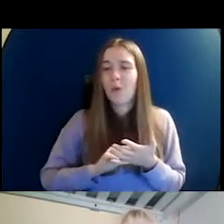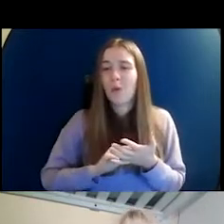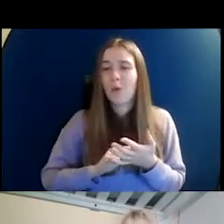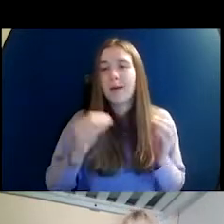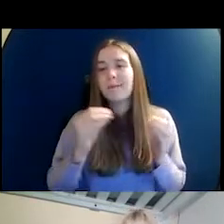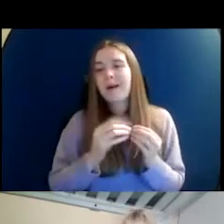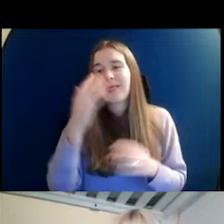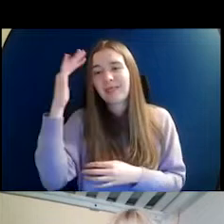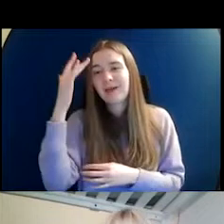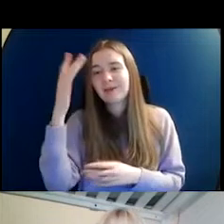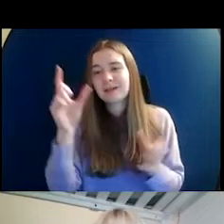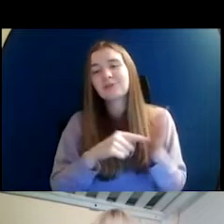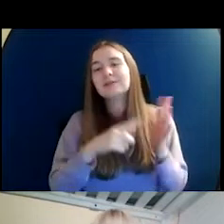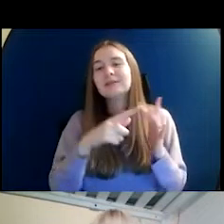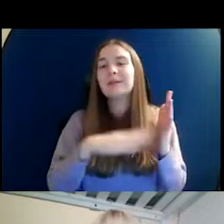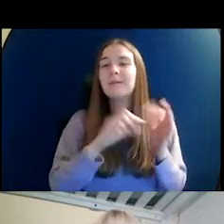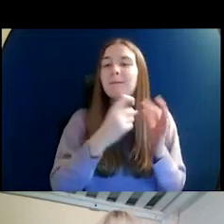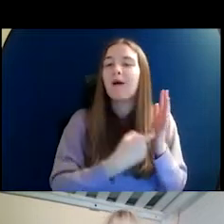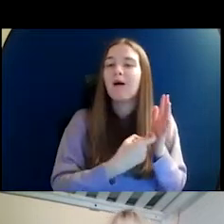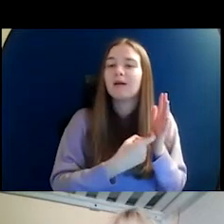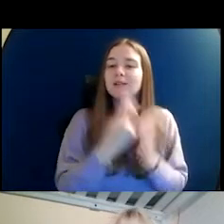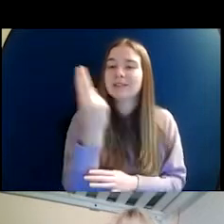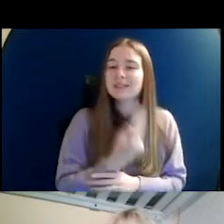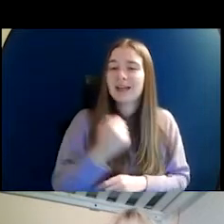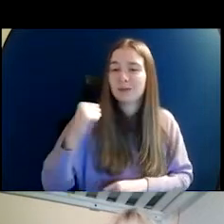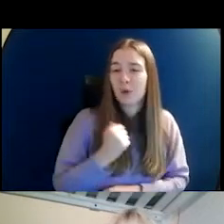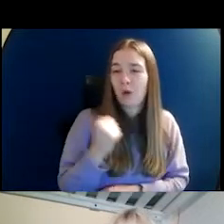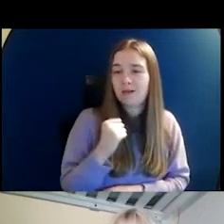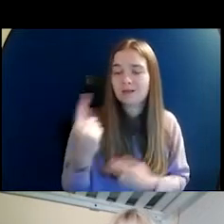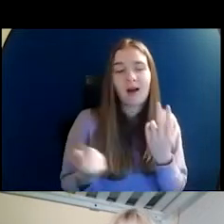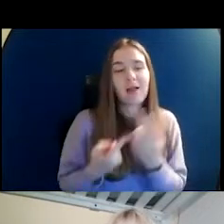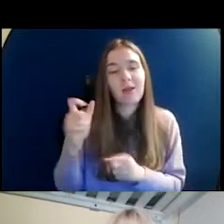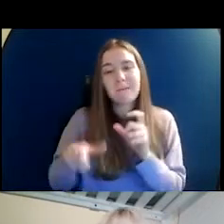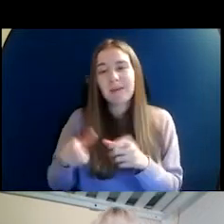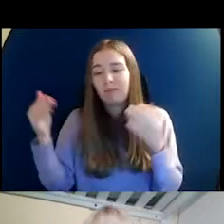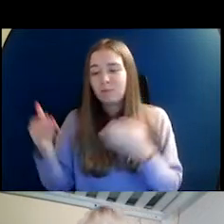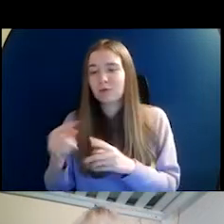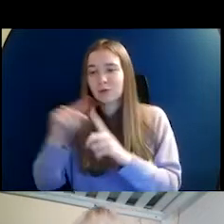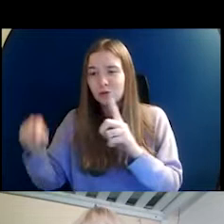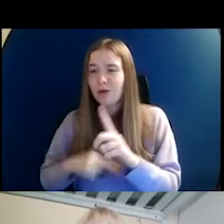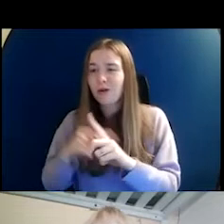on mass timber design in Scotland, and some other people wrote theirs on the circular economy and stuff like that.